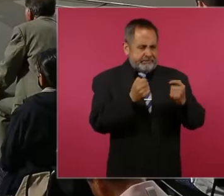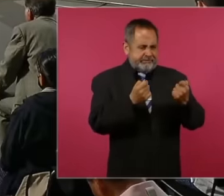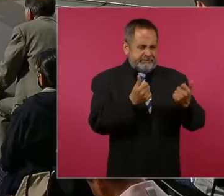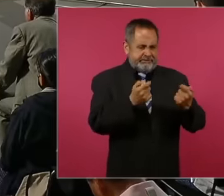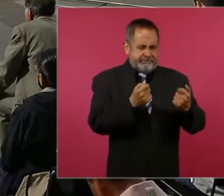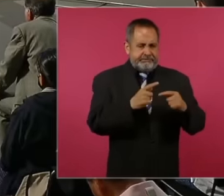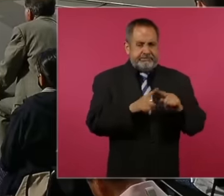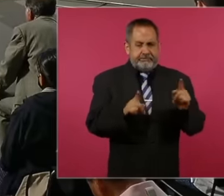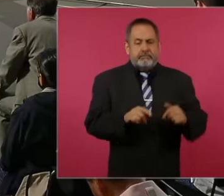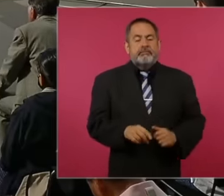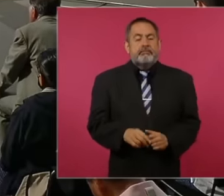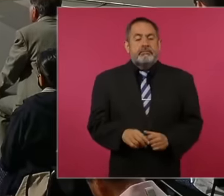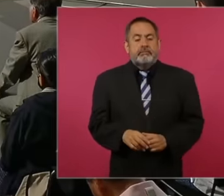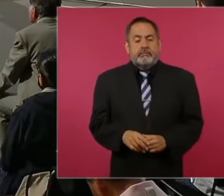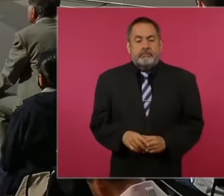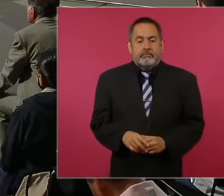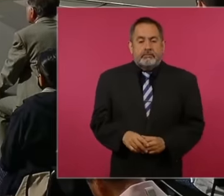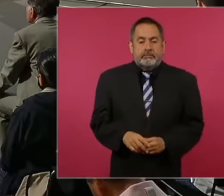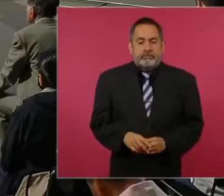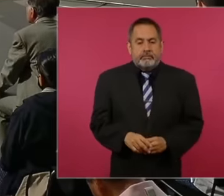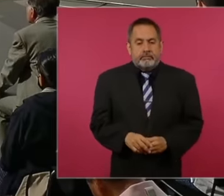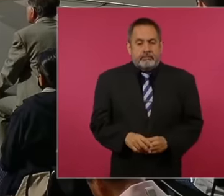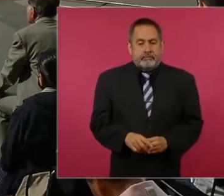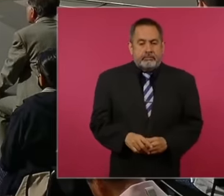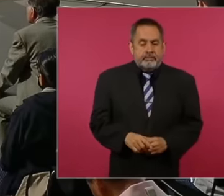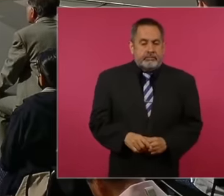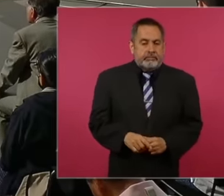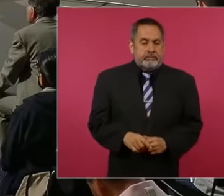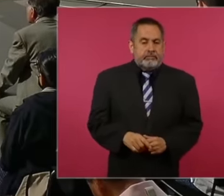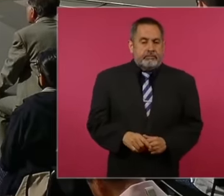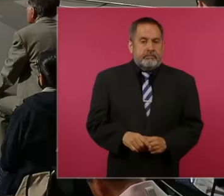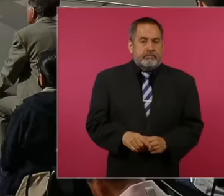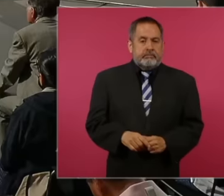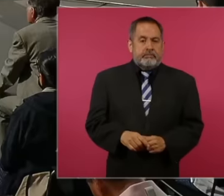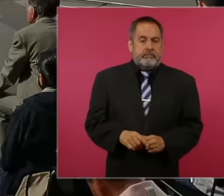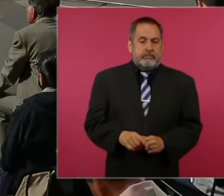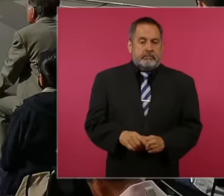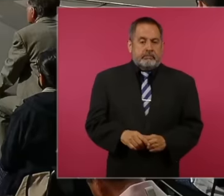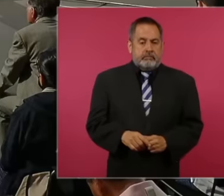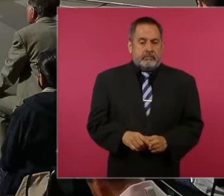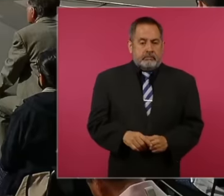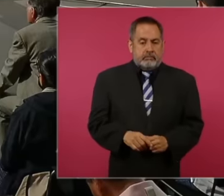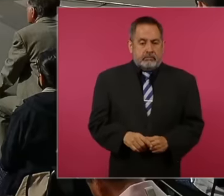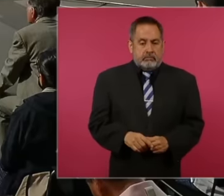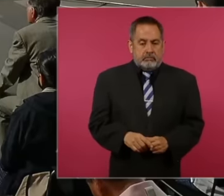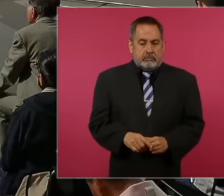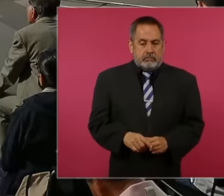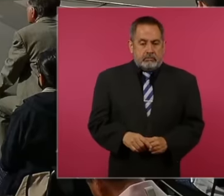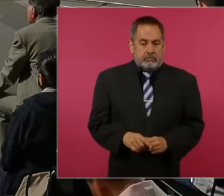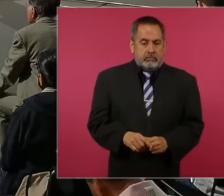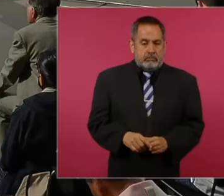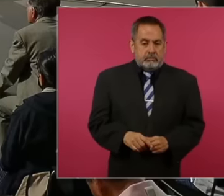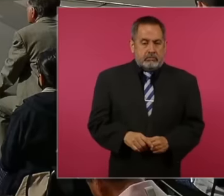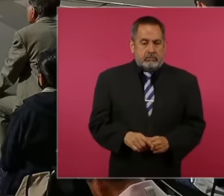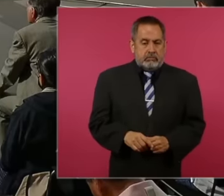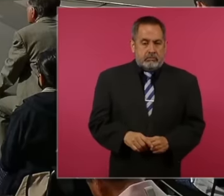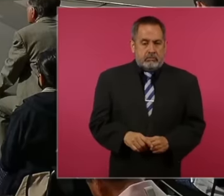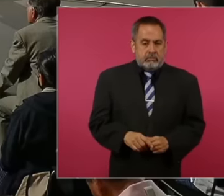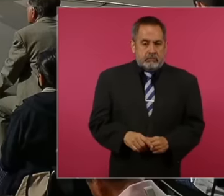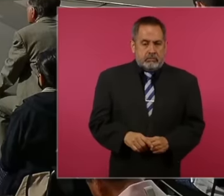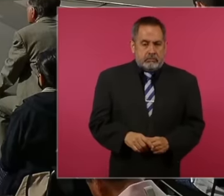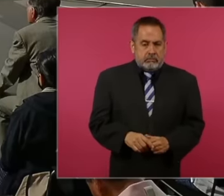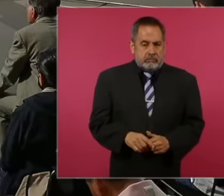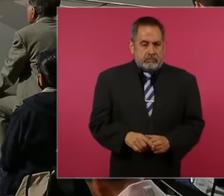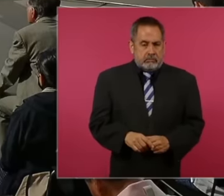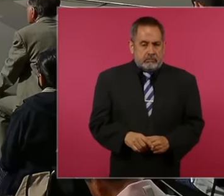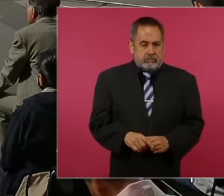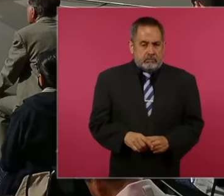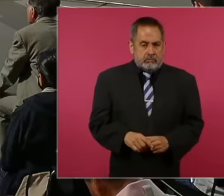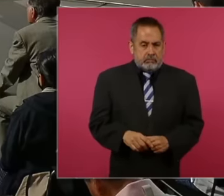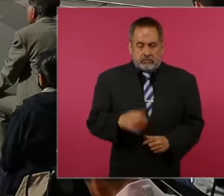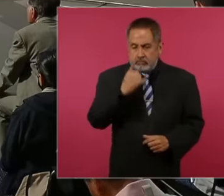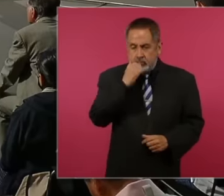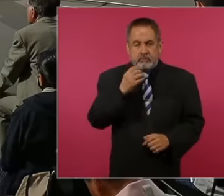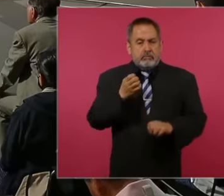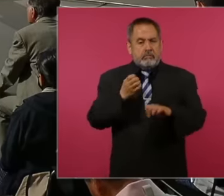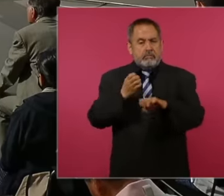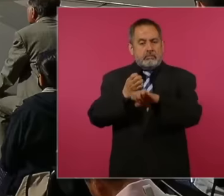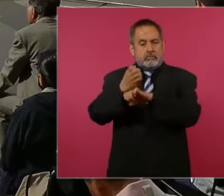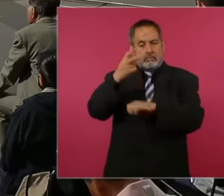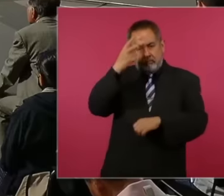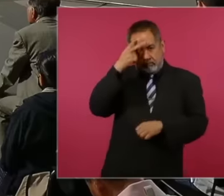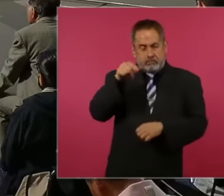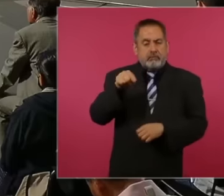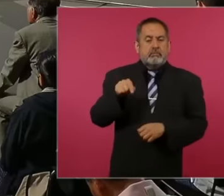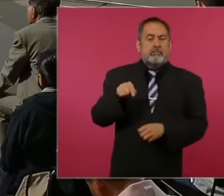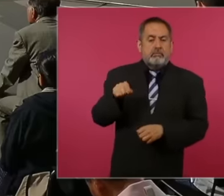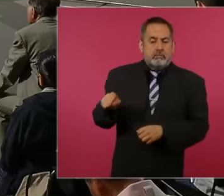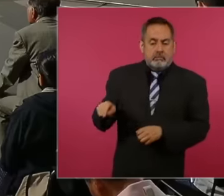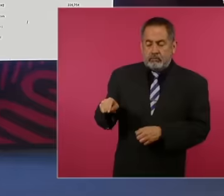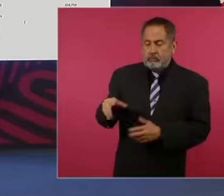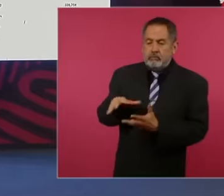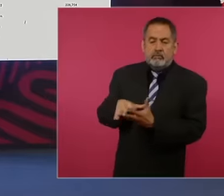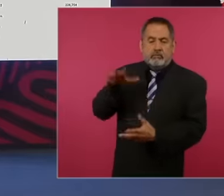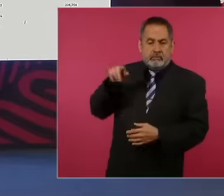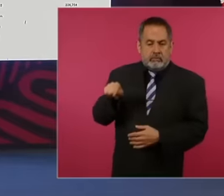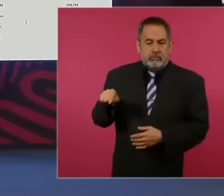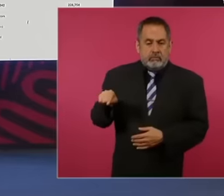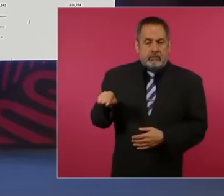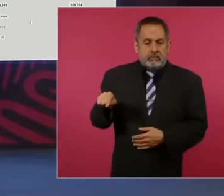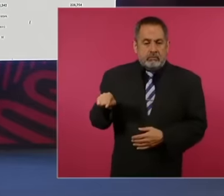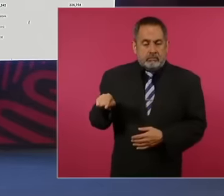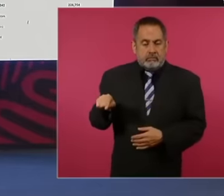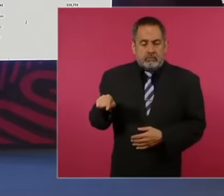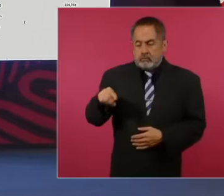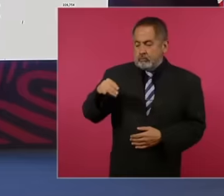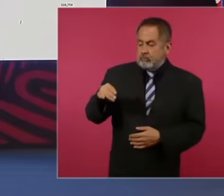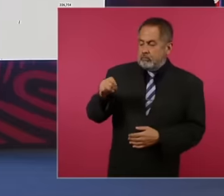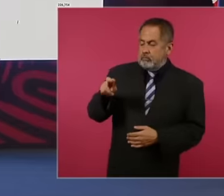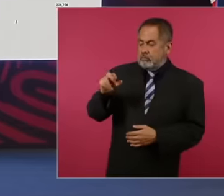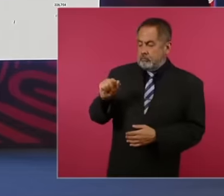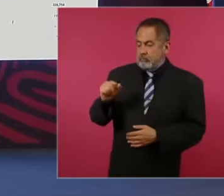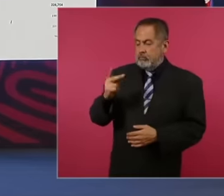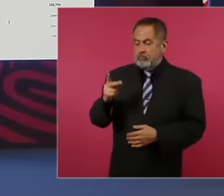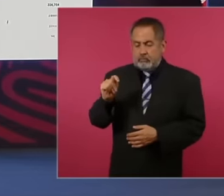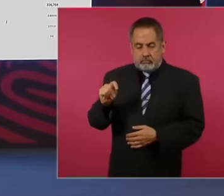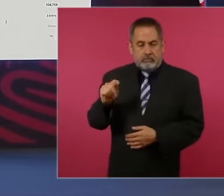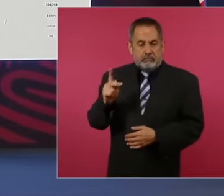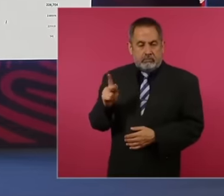forward Sorry State of Mexico We have here majority for morena green PT environmentalist and first